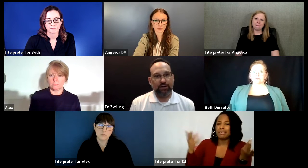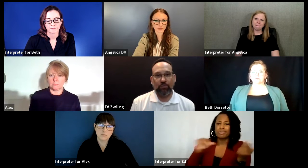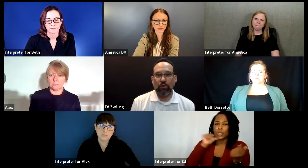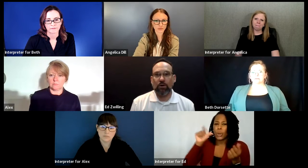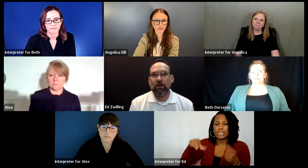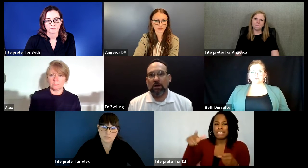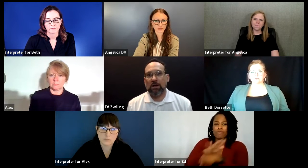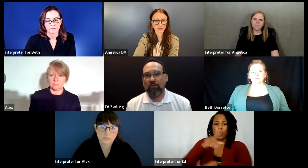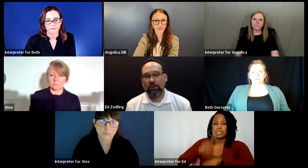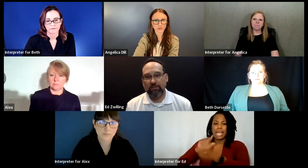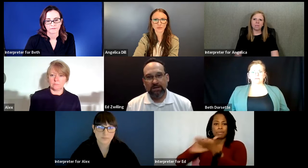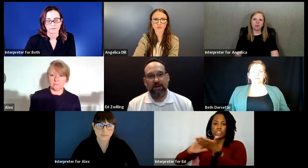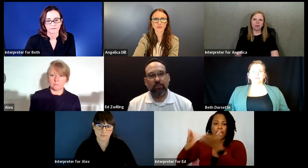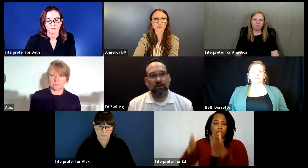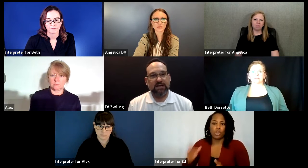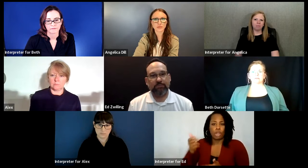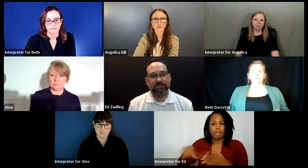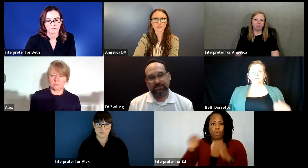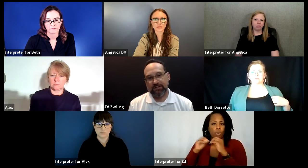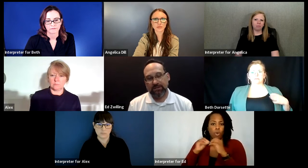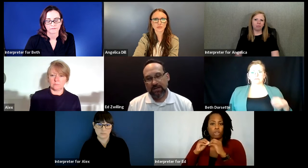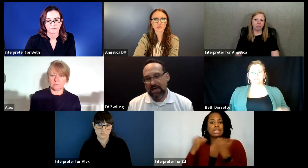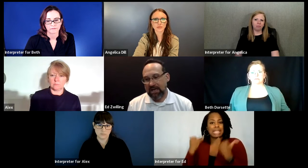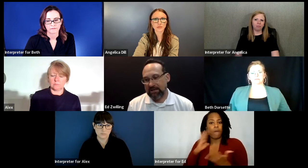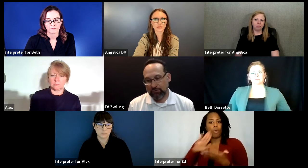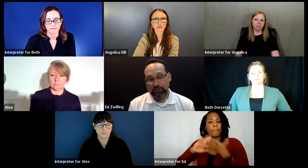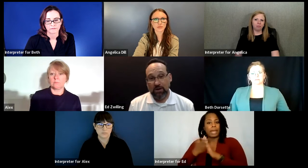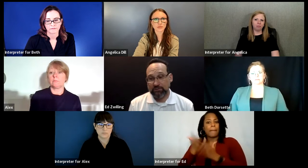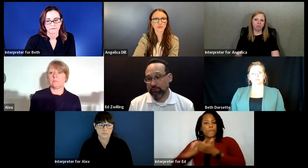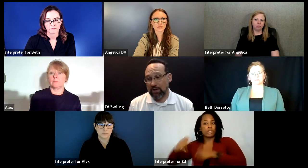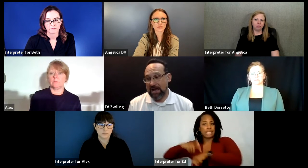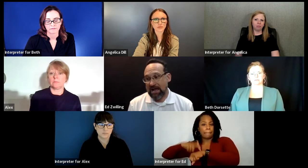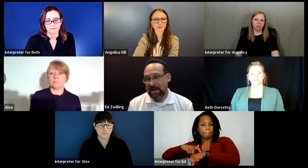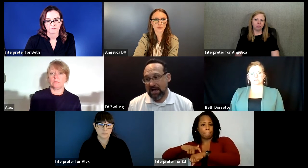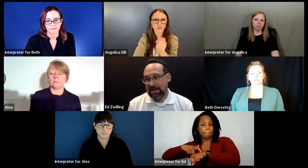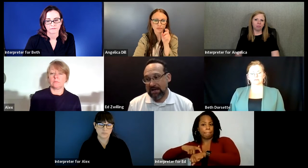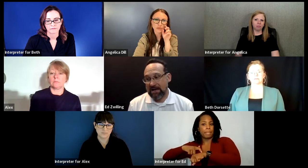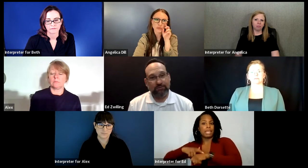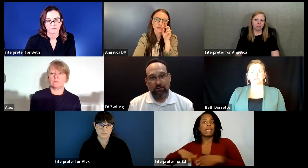anymore we're going to make that a part-time position and his response was I'll have to